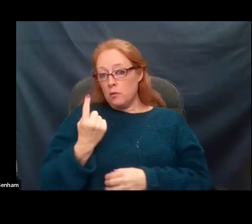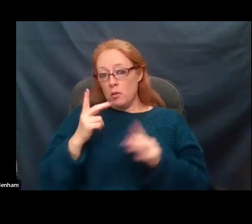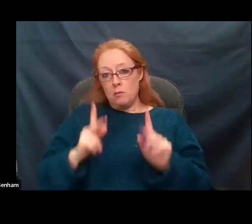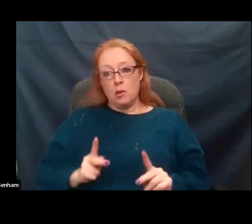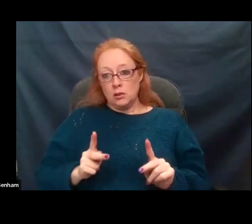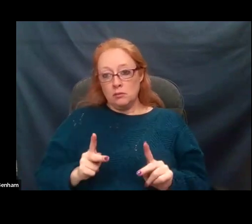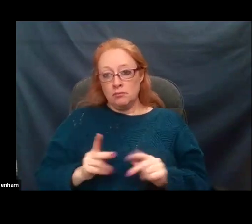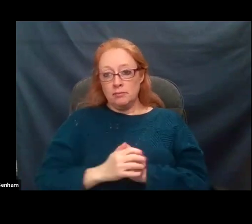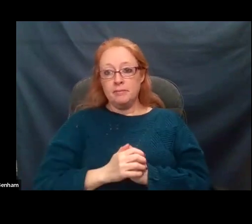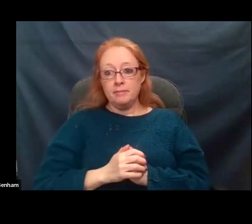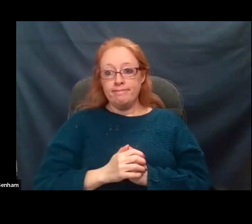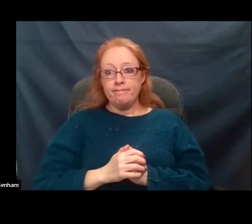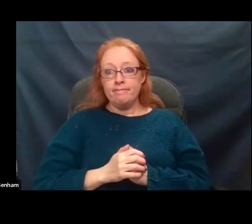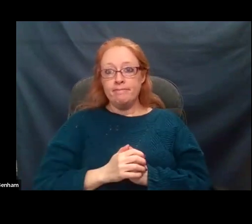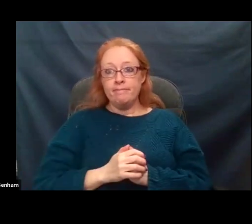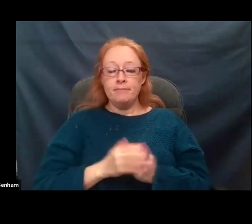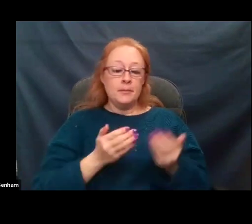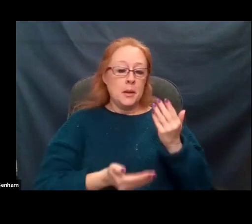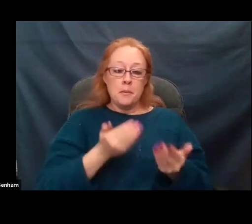Anyway I'm a person with a disability, I'm proud and I'm changing the world every day the best I can.